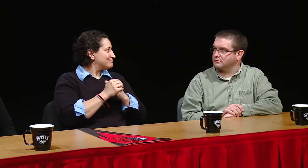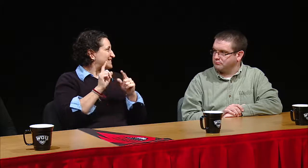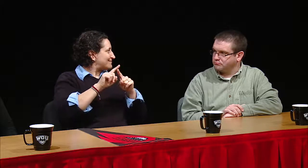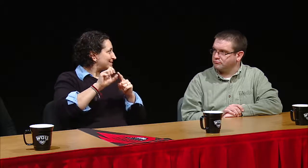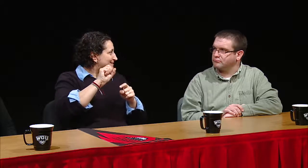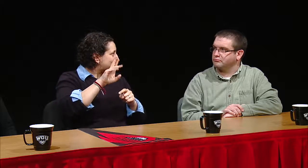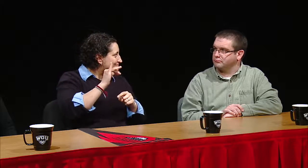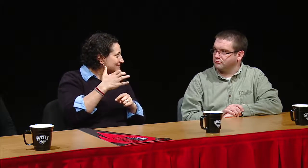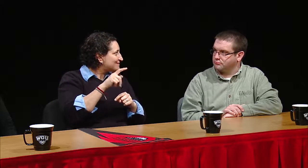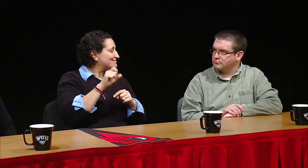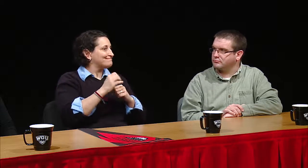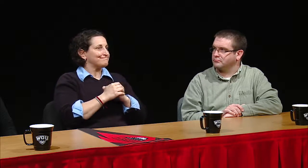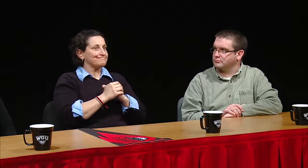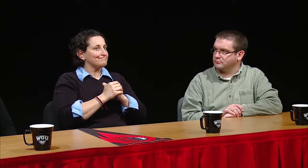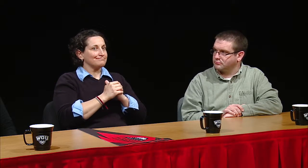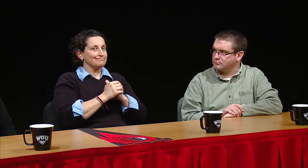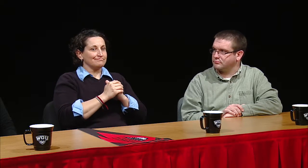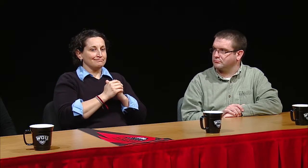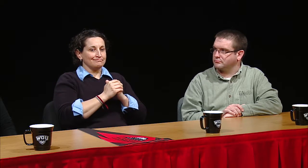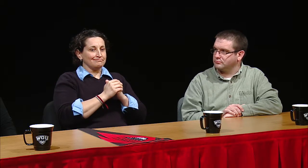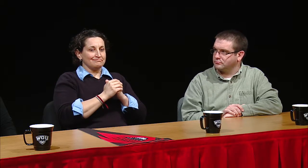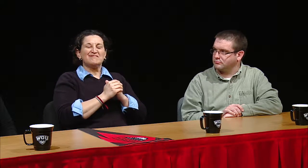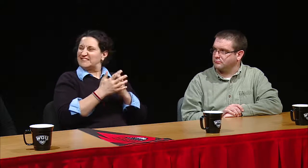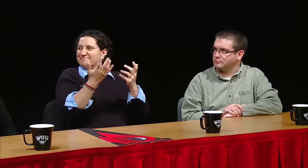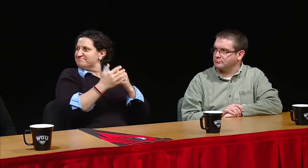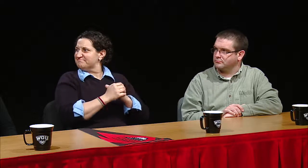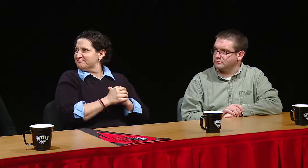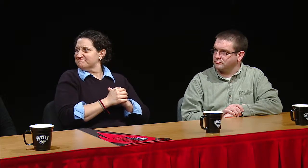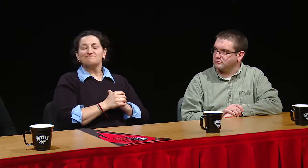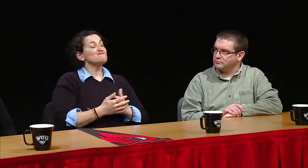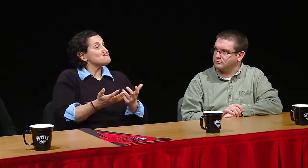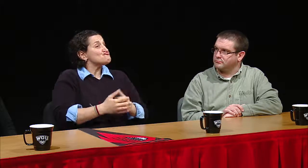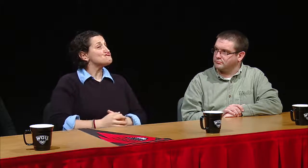Again, I found that content fascinating, and I do remember much of it,